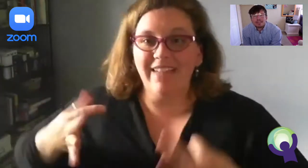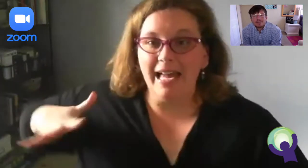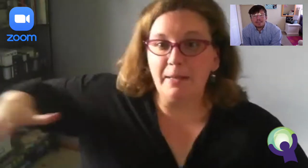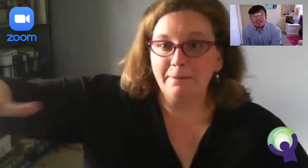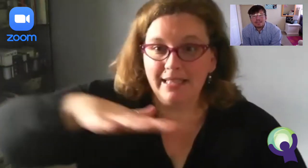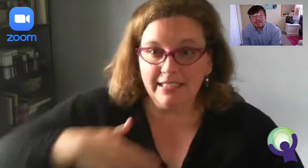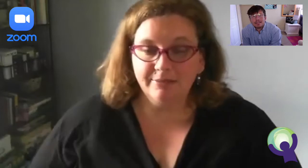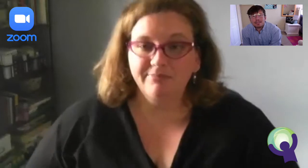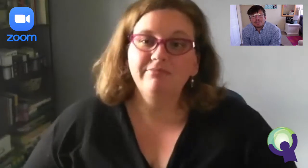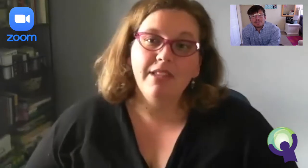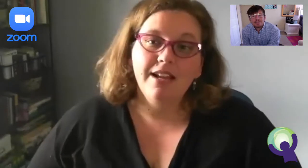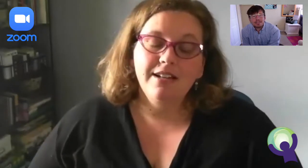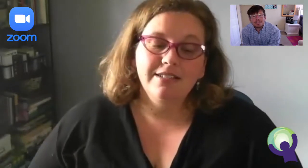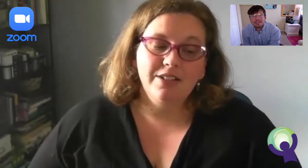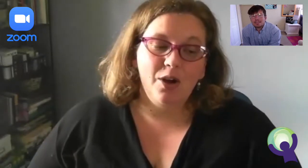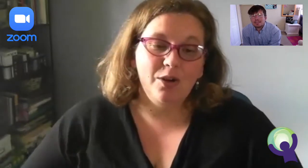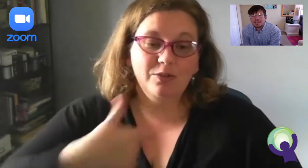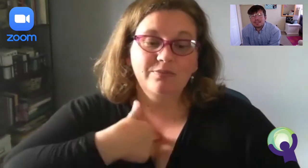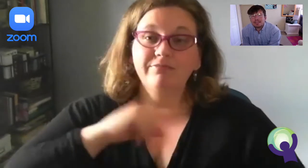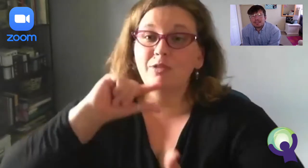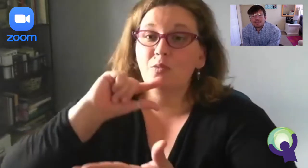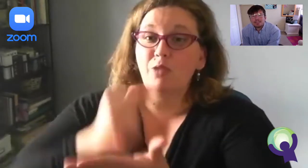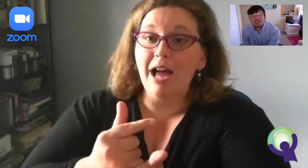gesturing with my family.